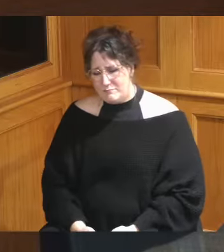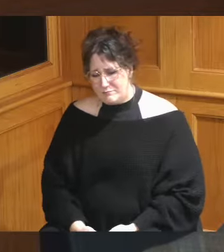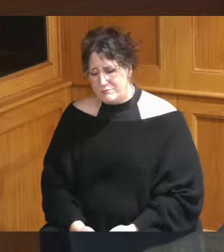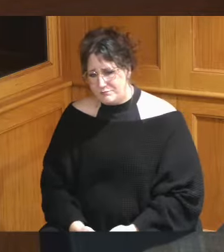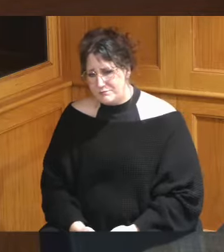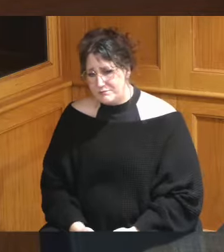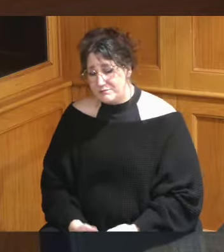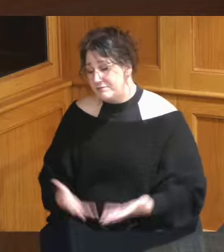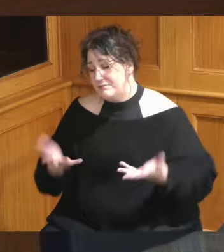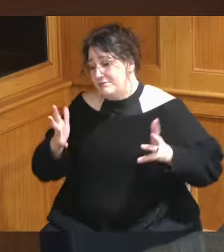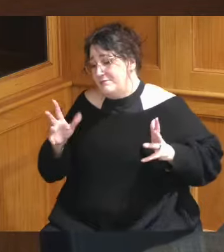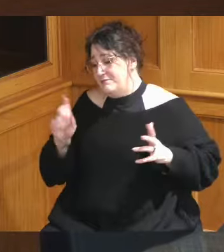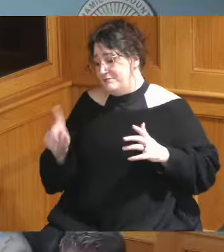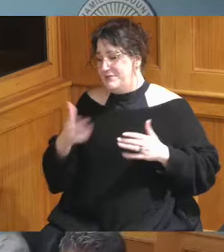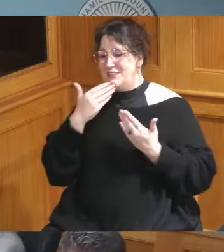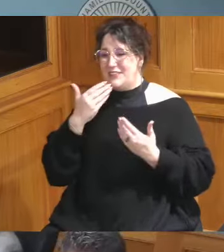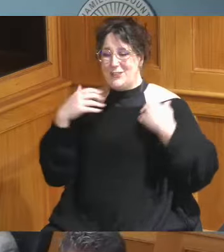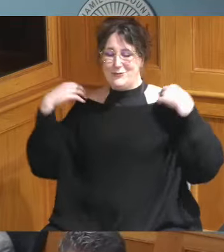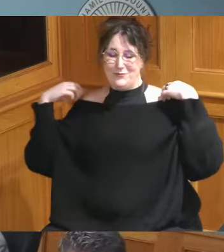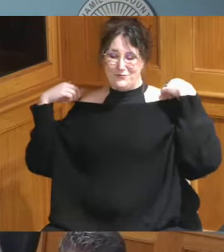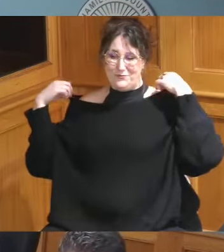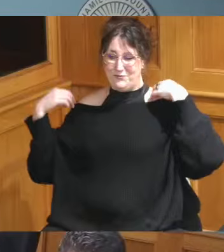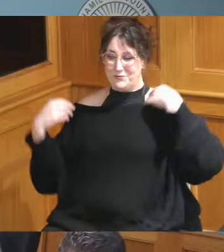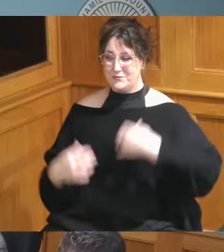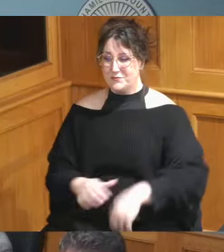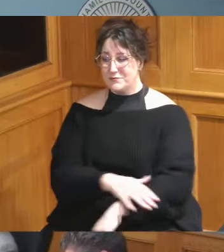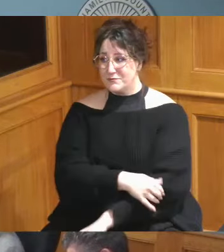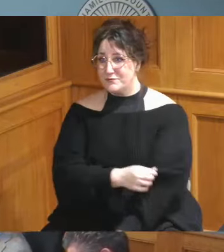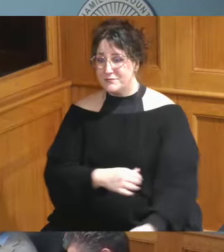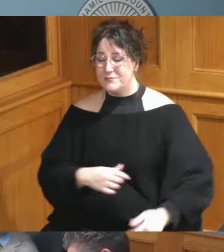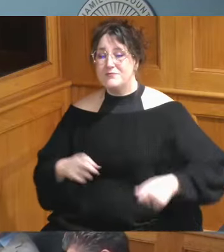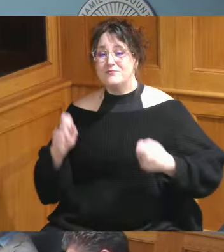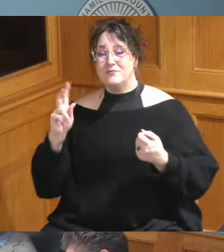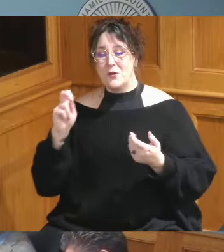are the questions that I had. Thank you. Thank you. All right, I'm Let's go ahead and take these